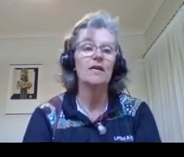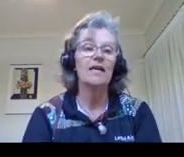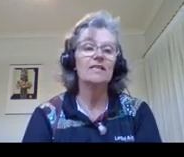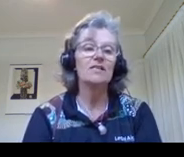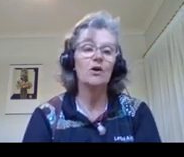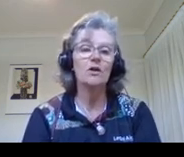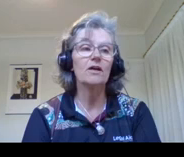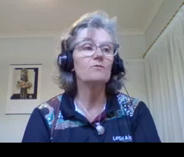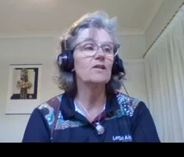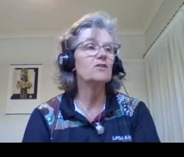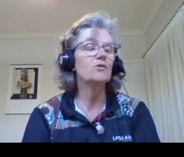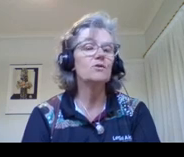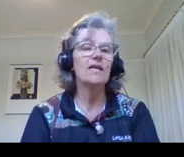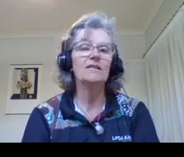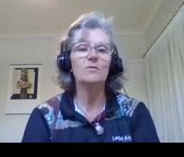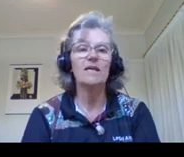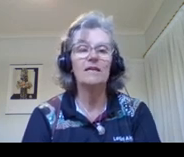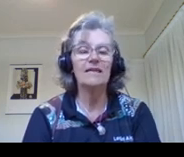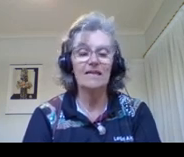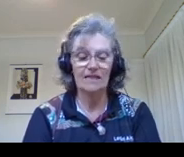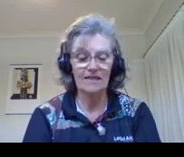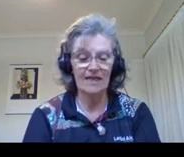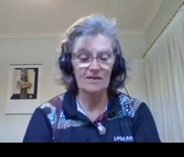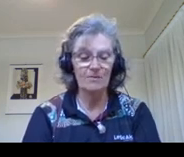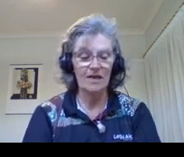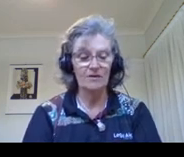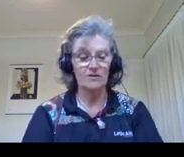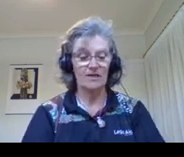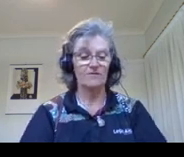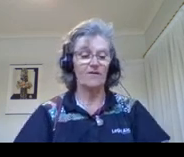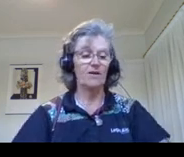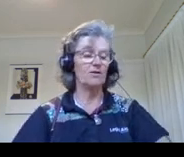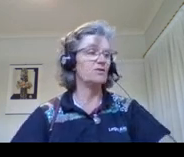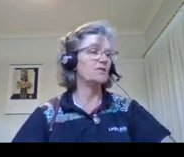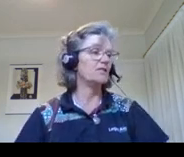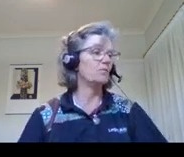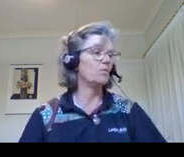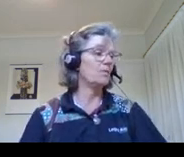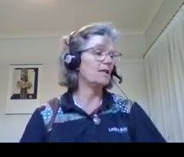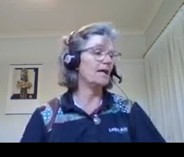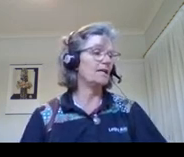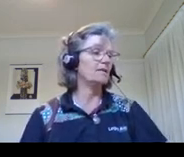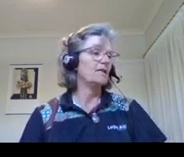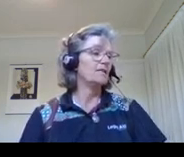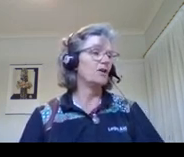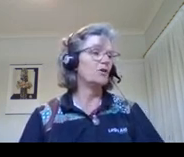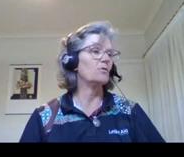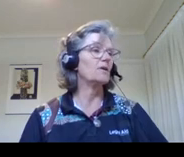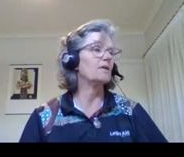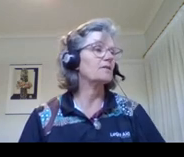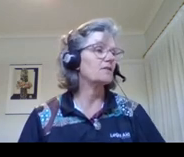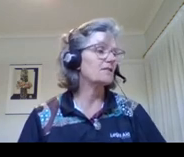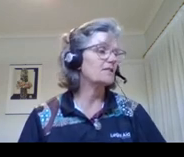it's an online resource and there'll be a link in the email that follows this webinar so just some